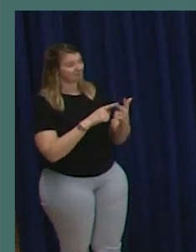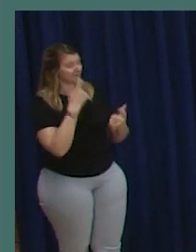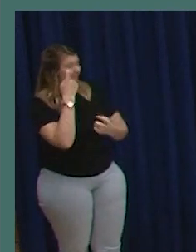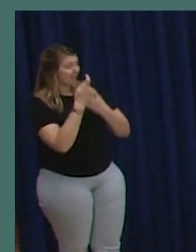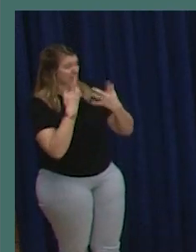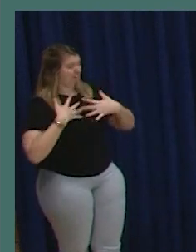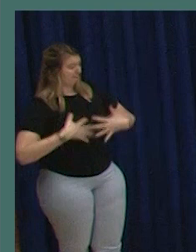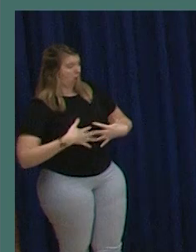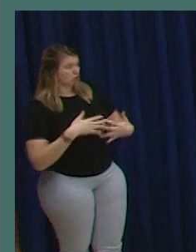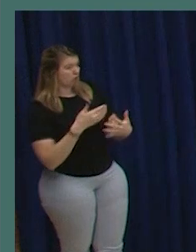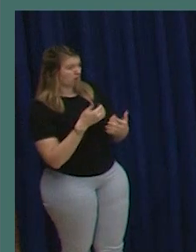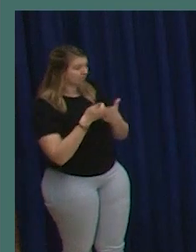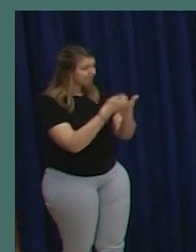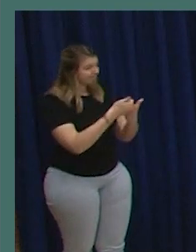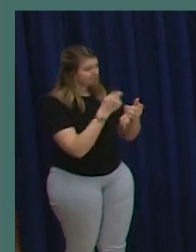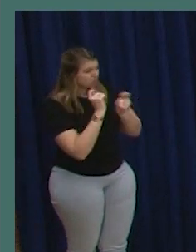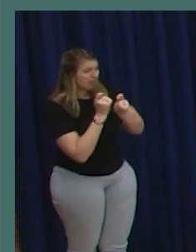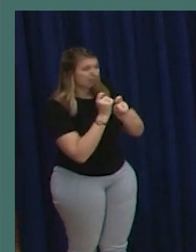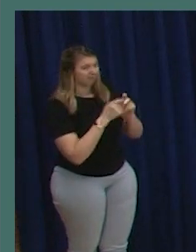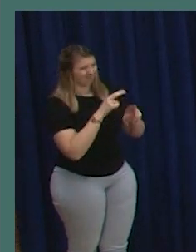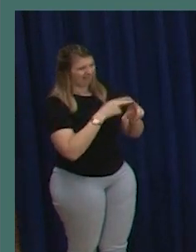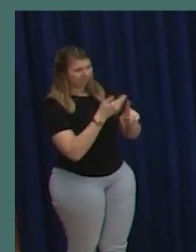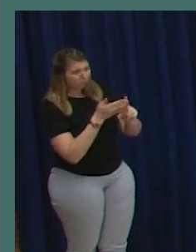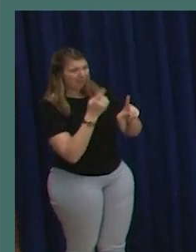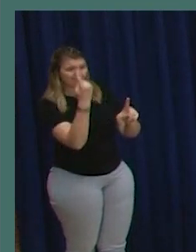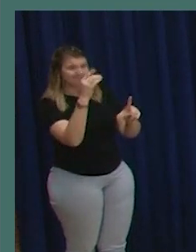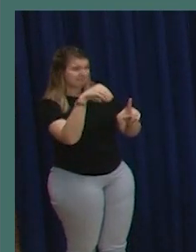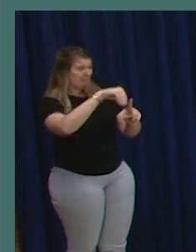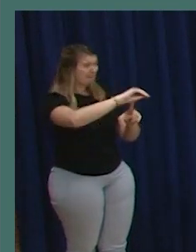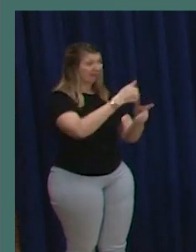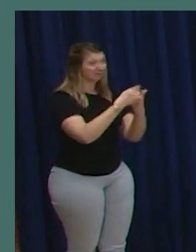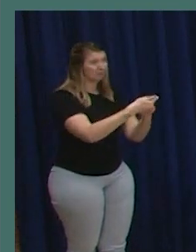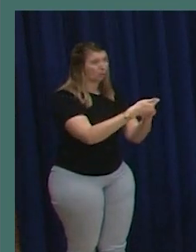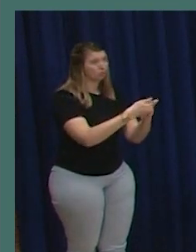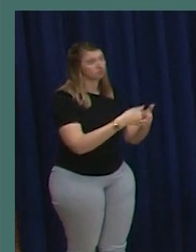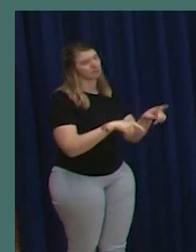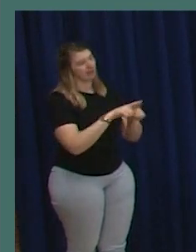for them; and psychological support okay it's worth doing and we have seen this at the medical